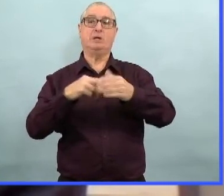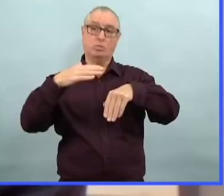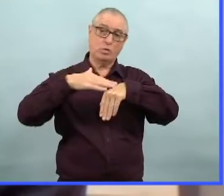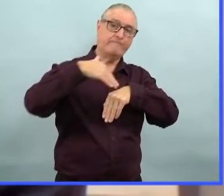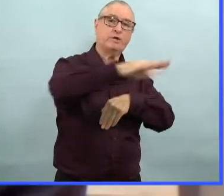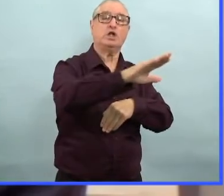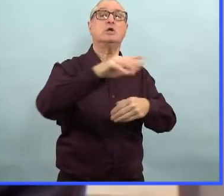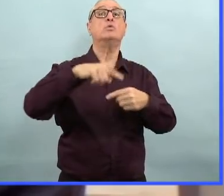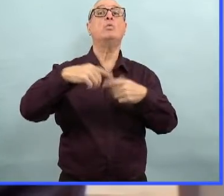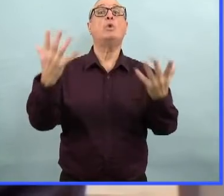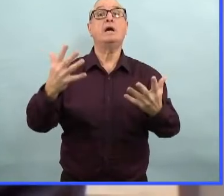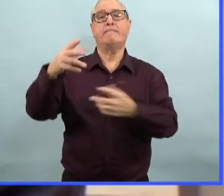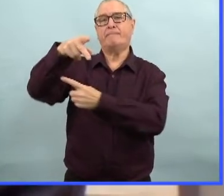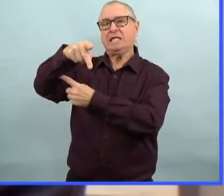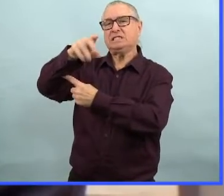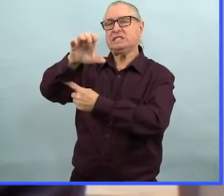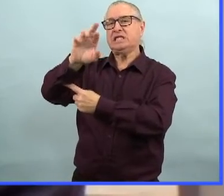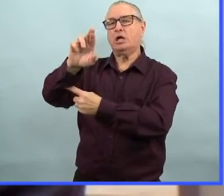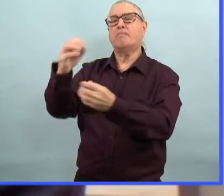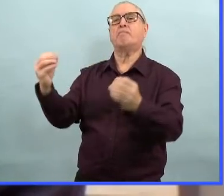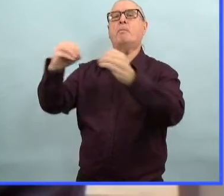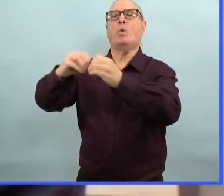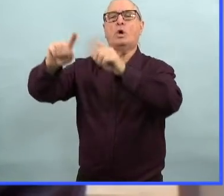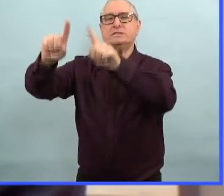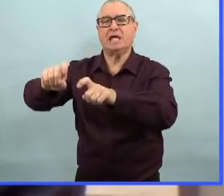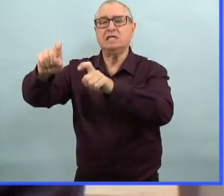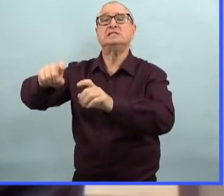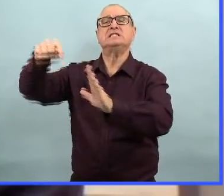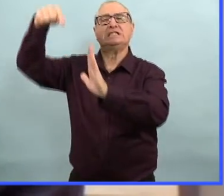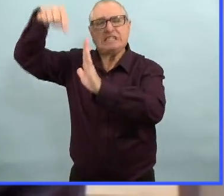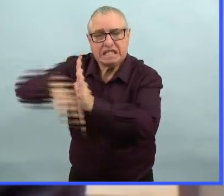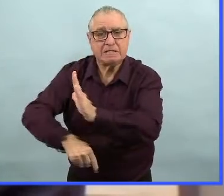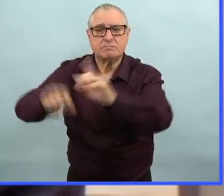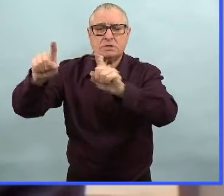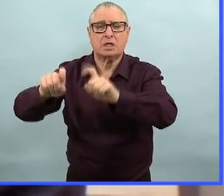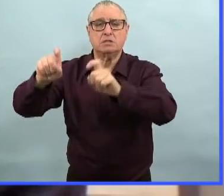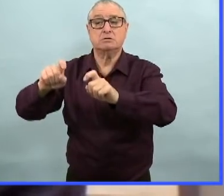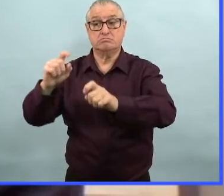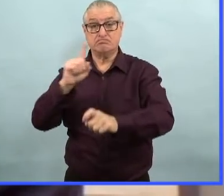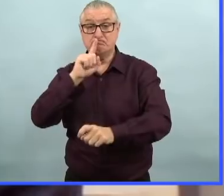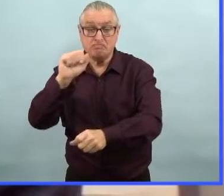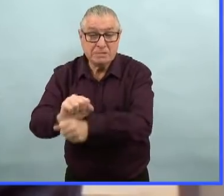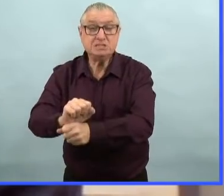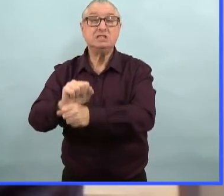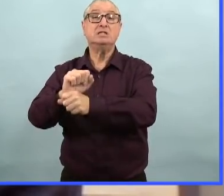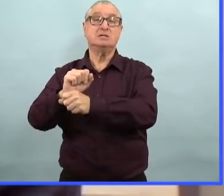that is our test positivity is going to be higher than what we would normally compare it with just